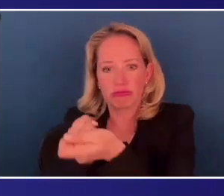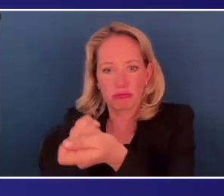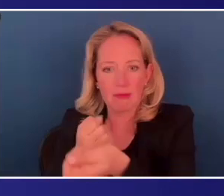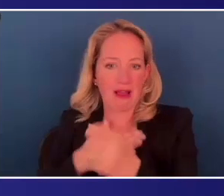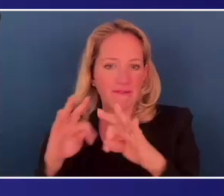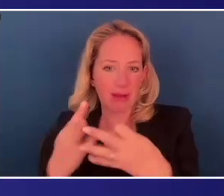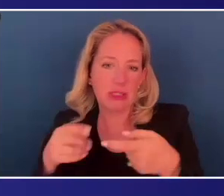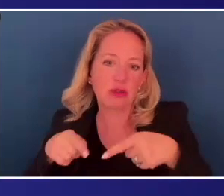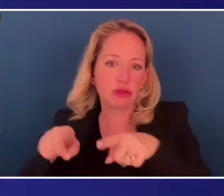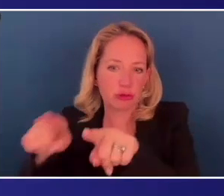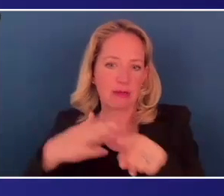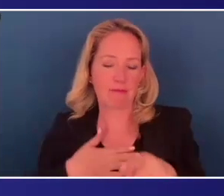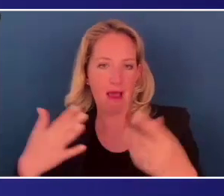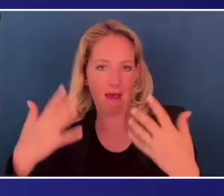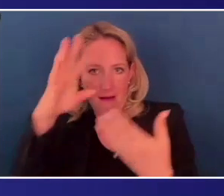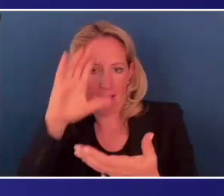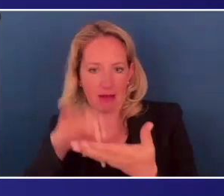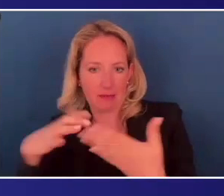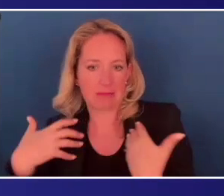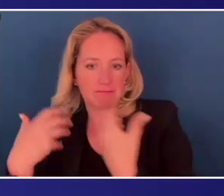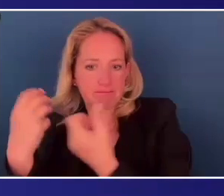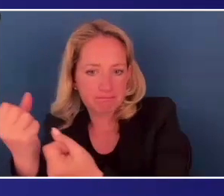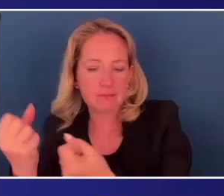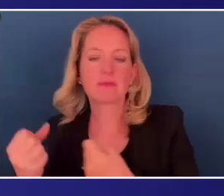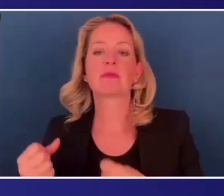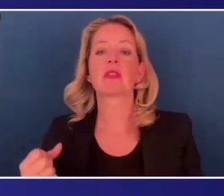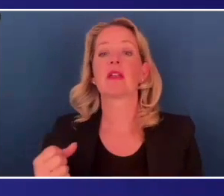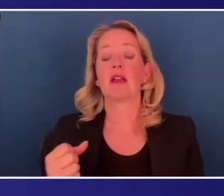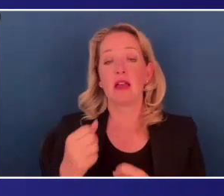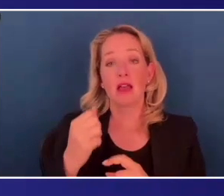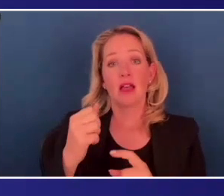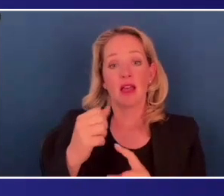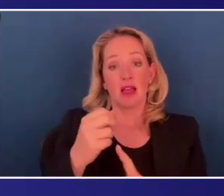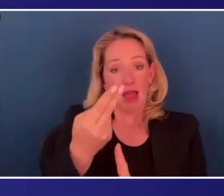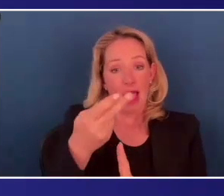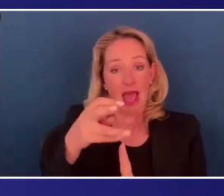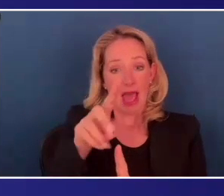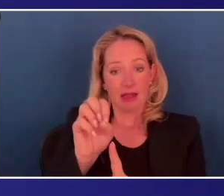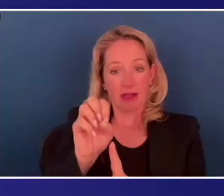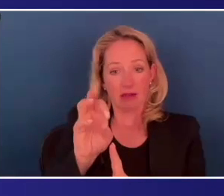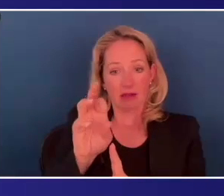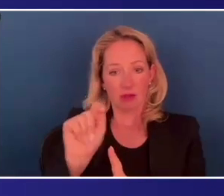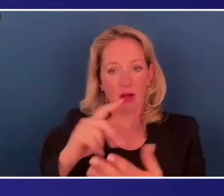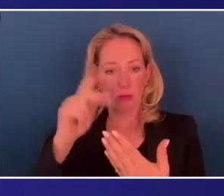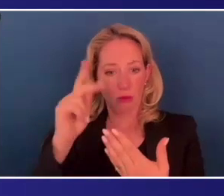My Head Start classroom was blended and co-taught with an intervention specialist in special education.